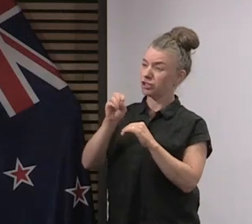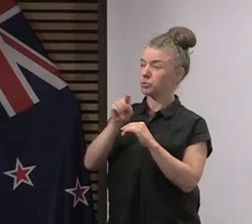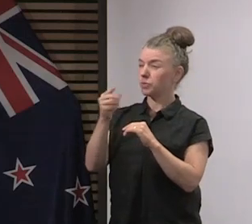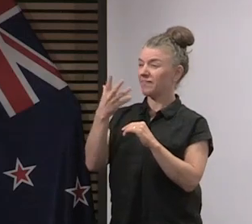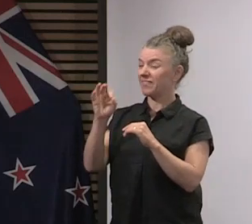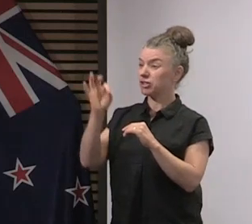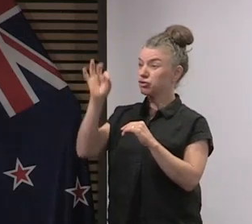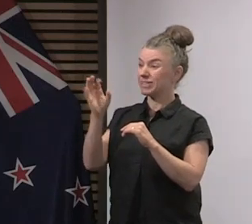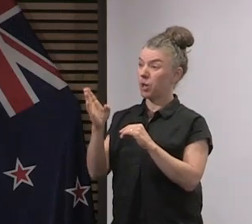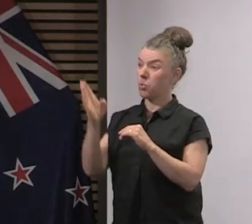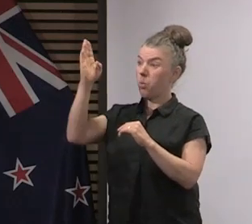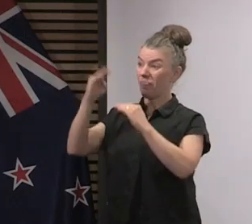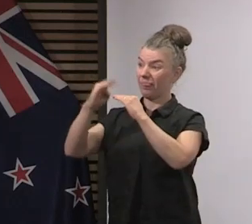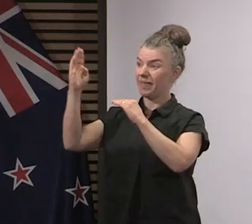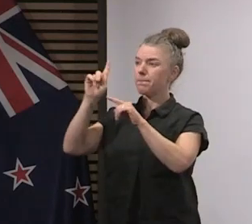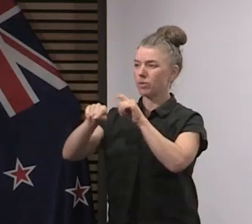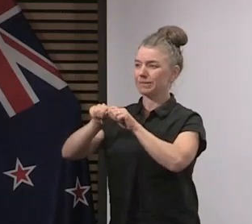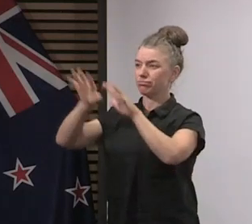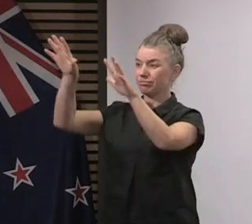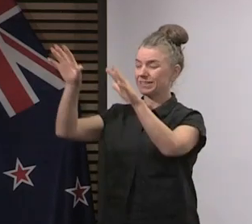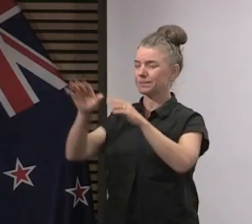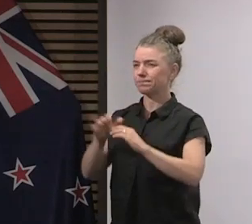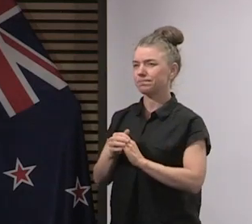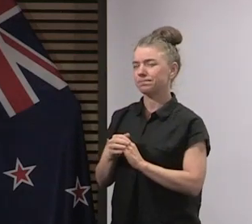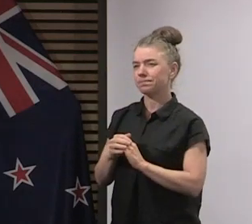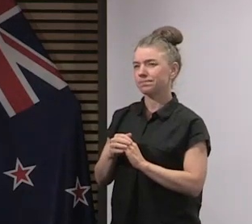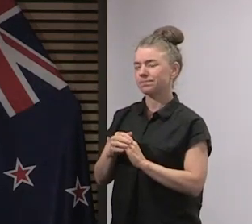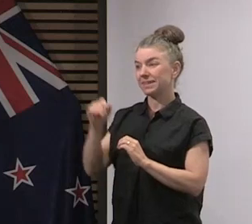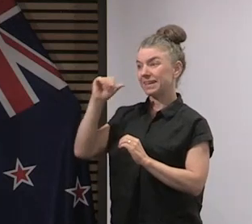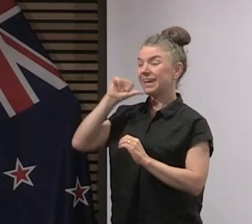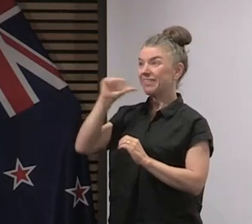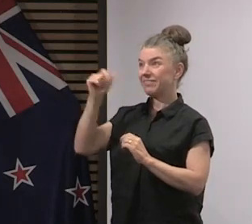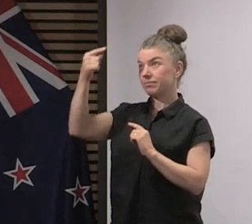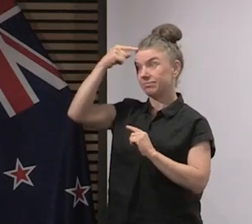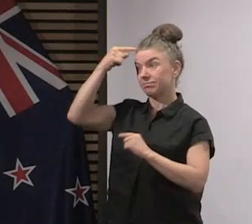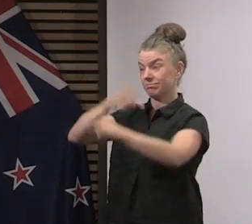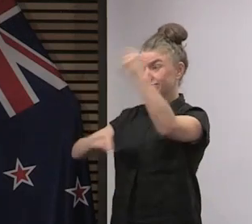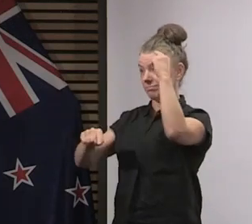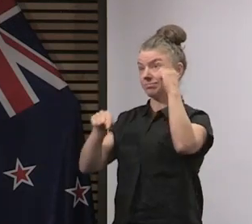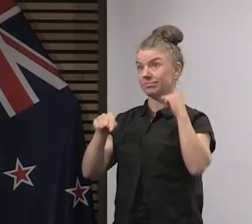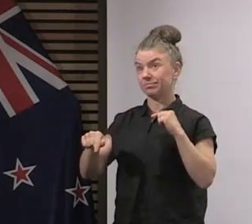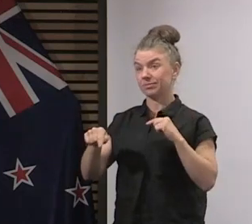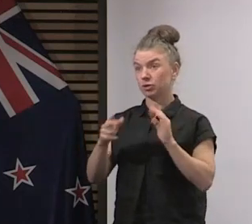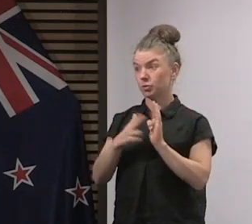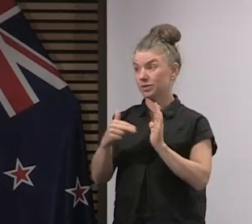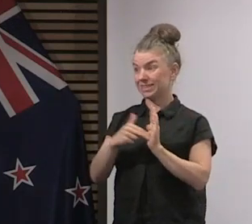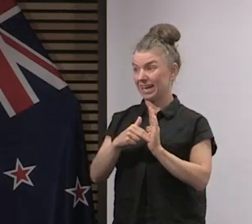appears that countries between the latitude of 30 and 50 degrees knot was where there